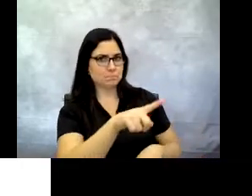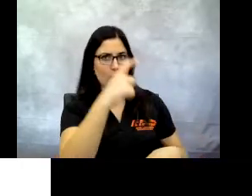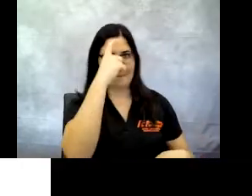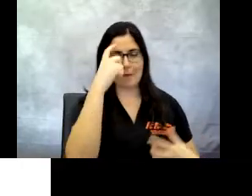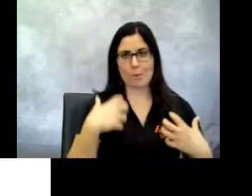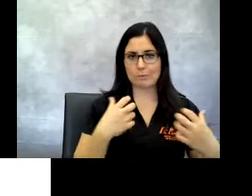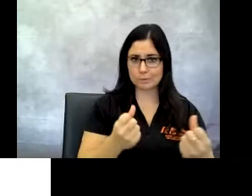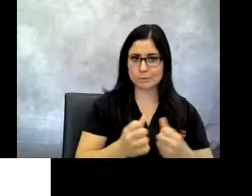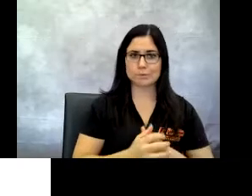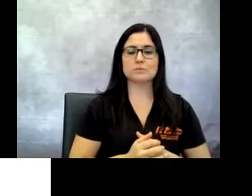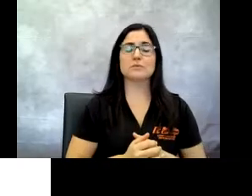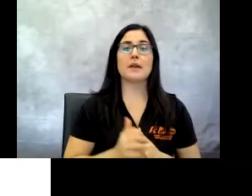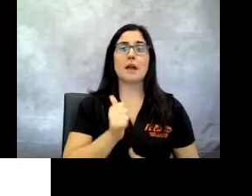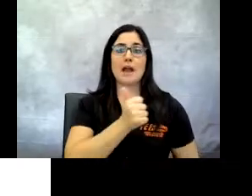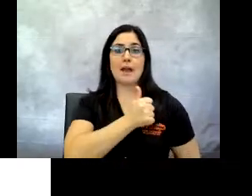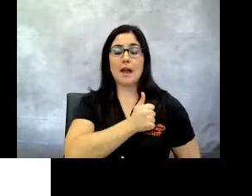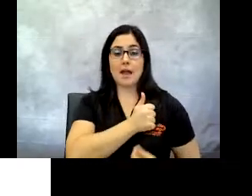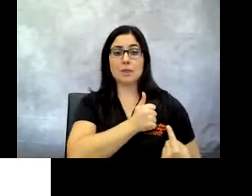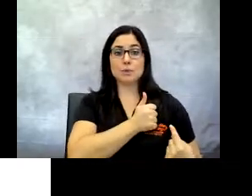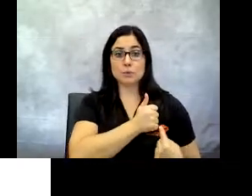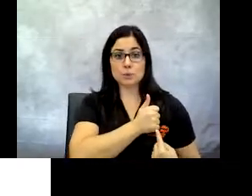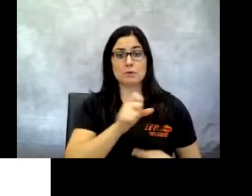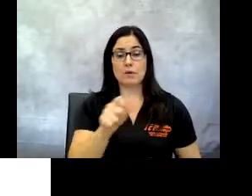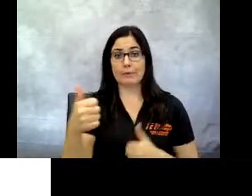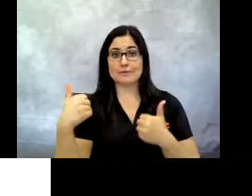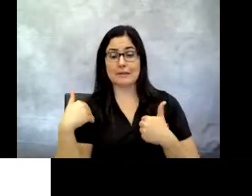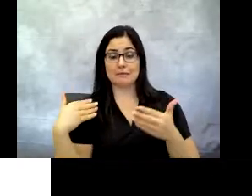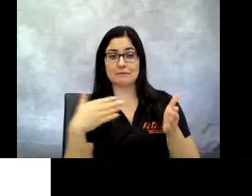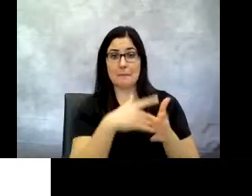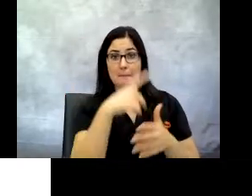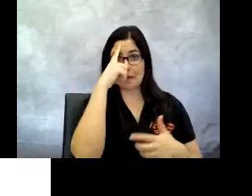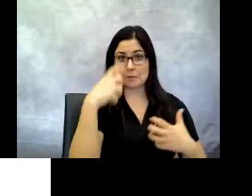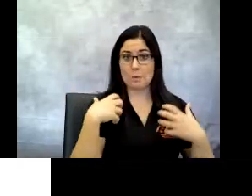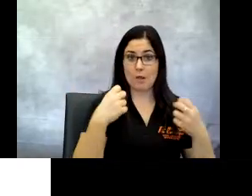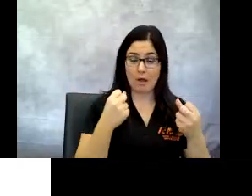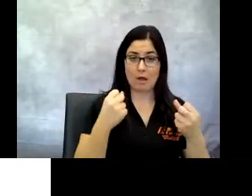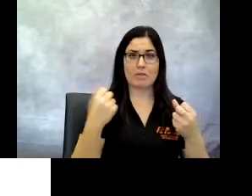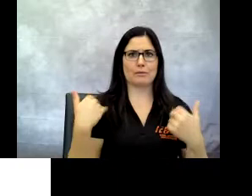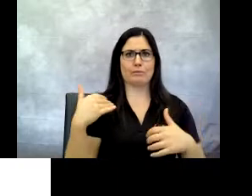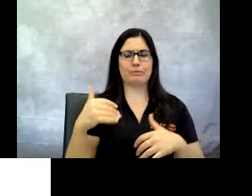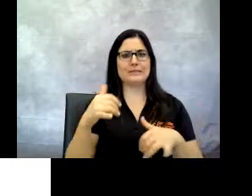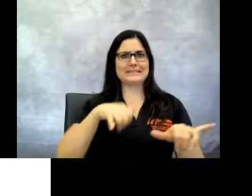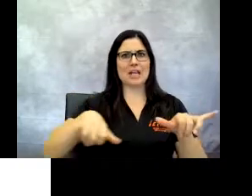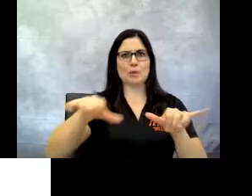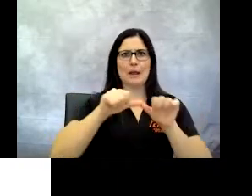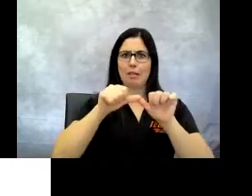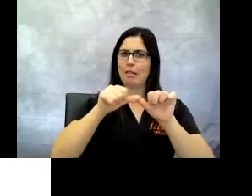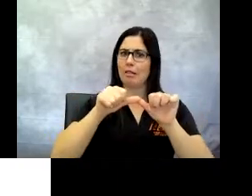attitudes that other, others have on mental health, it supports the stereotypes about people, and some common